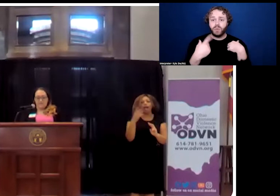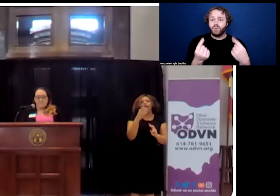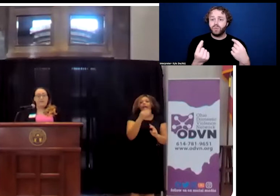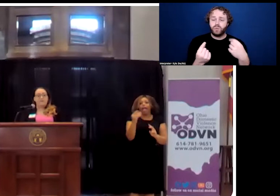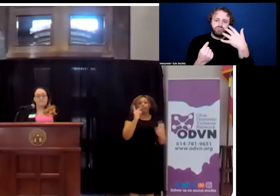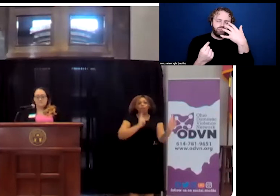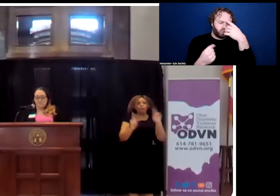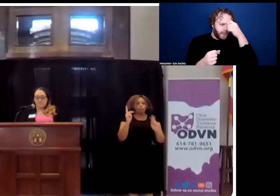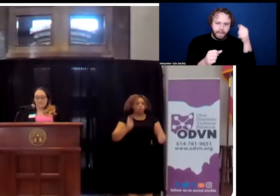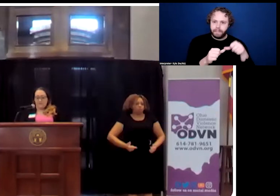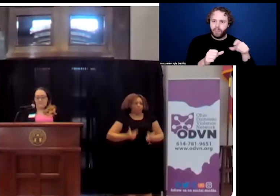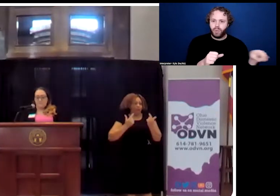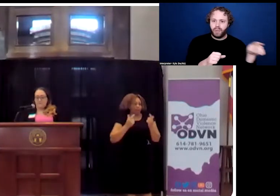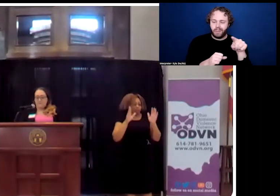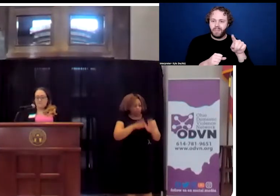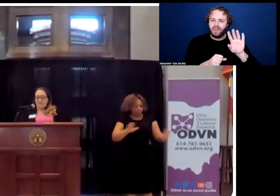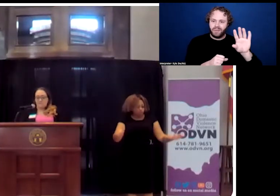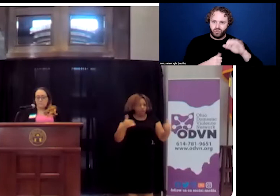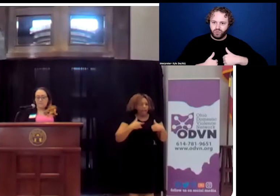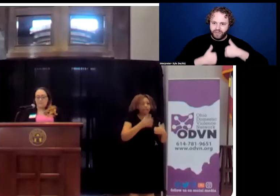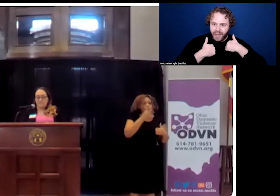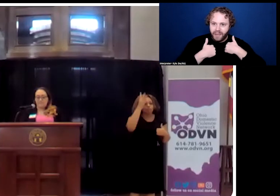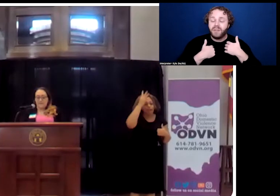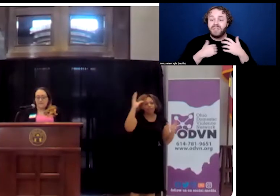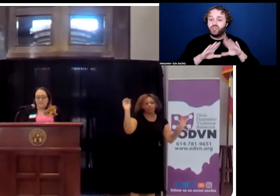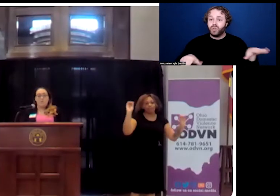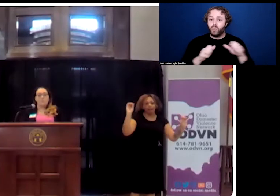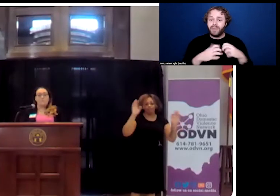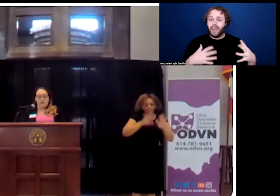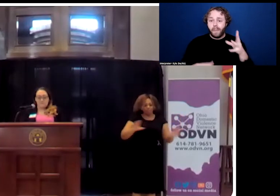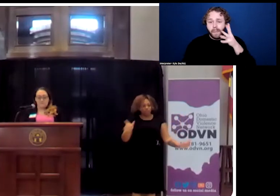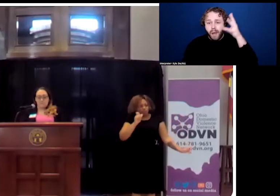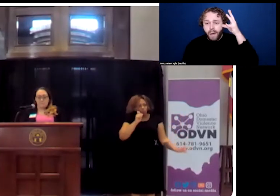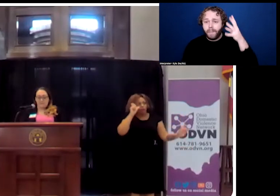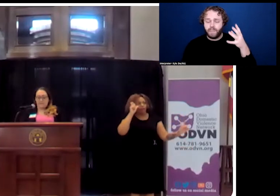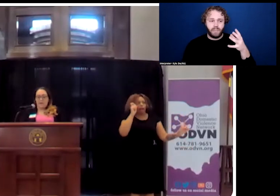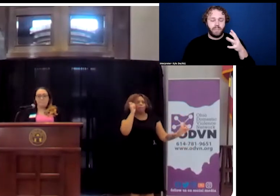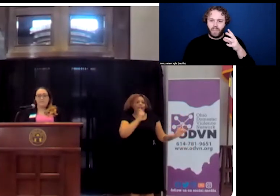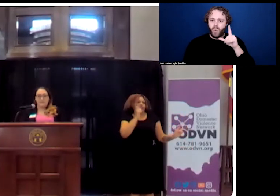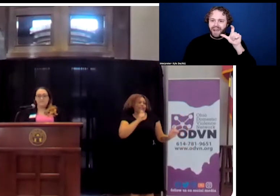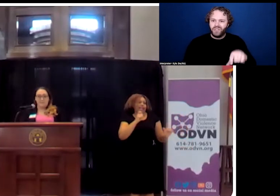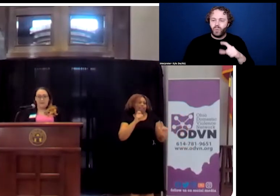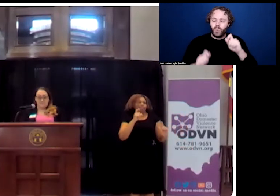the parentless children and the parents who have to wake up every day with a loss. We cannot begin to imagine.